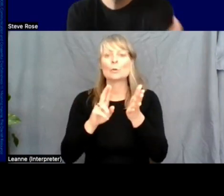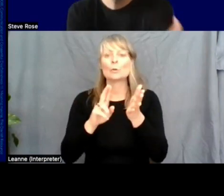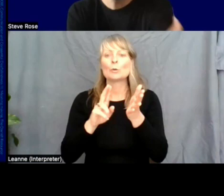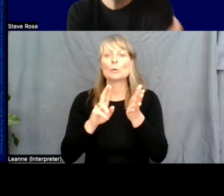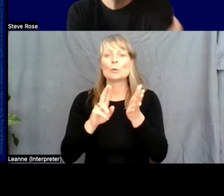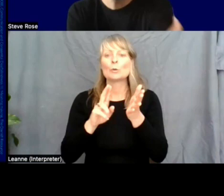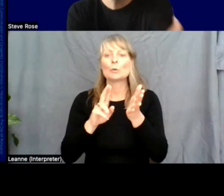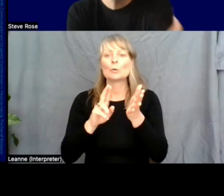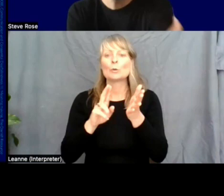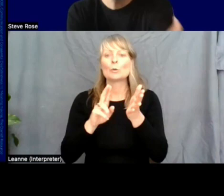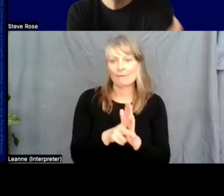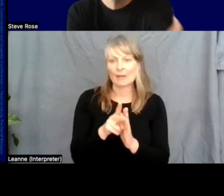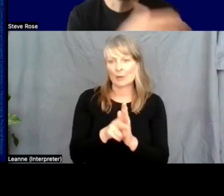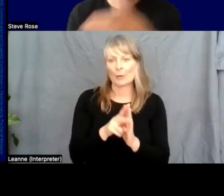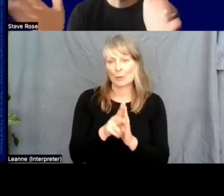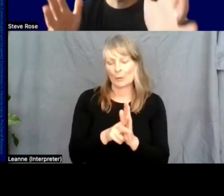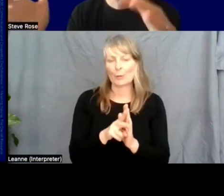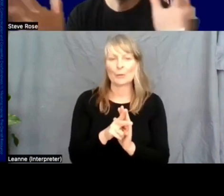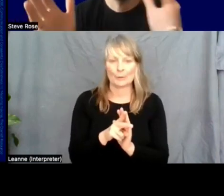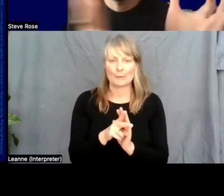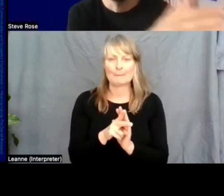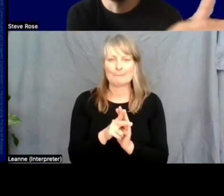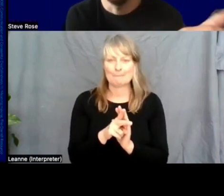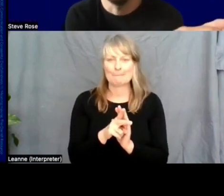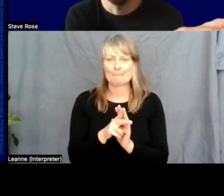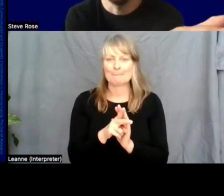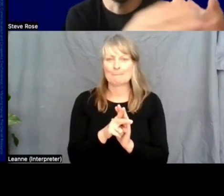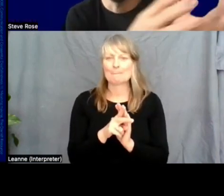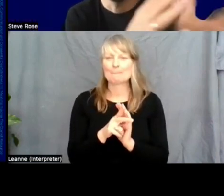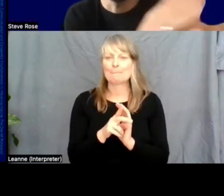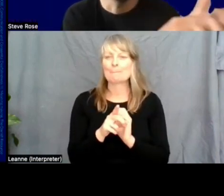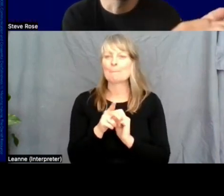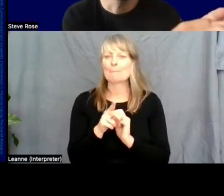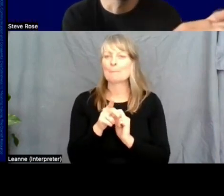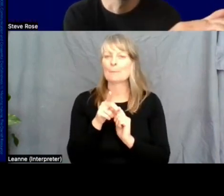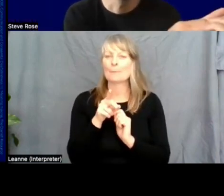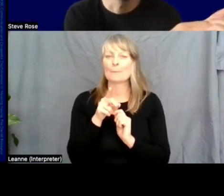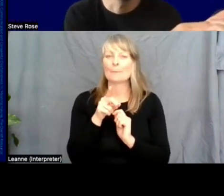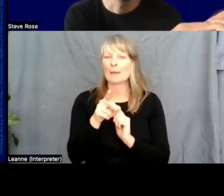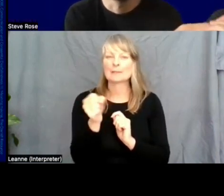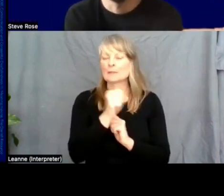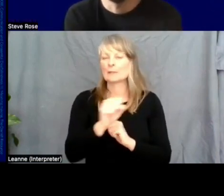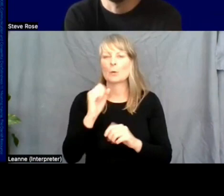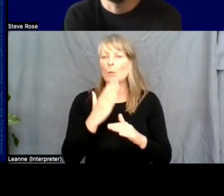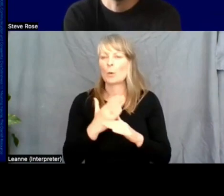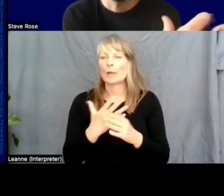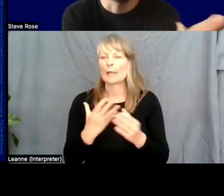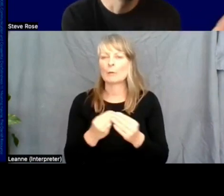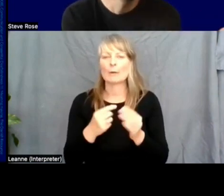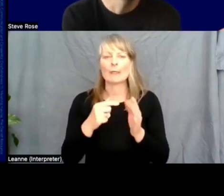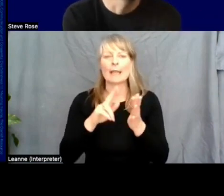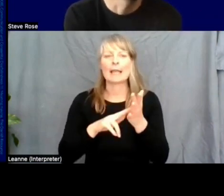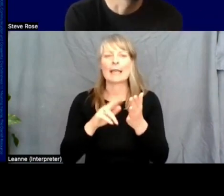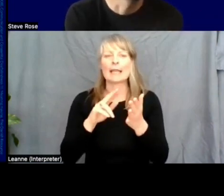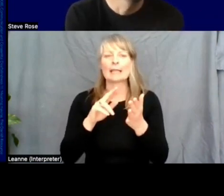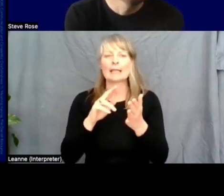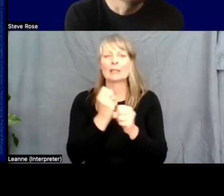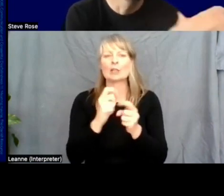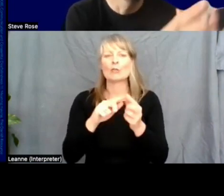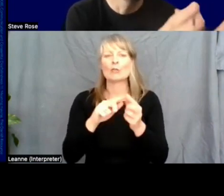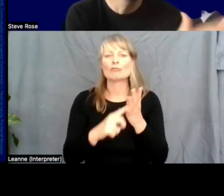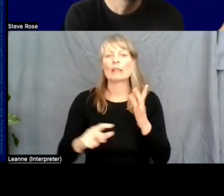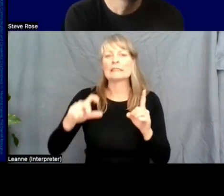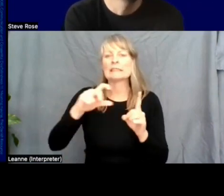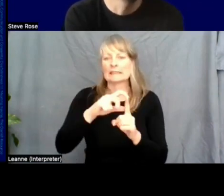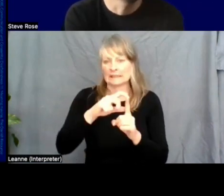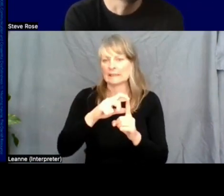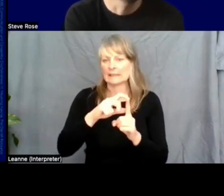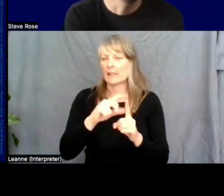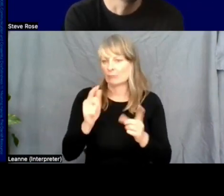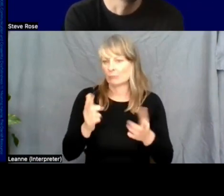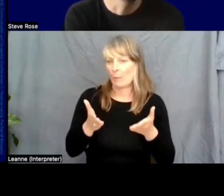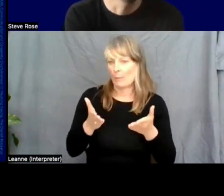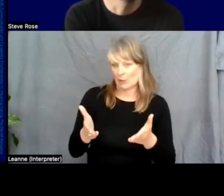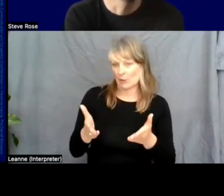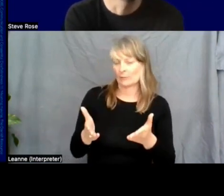He's also still in touch with Ingrid and has given permission for her to be involved. So Ingrid, in this video is 24.